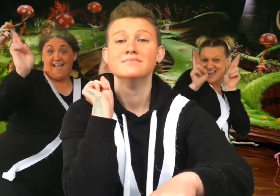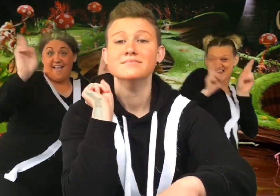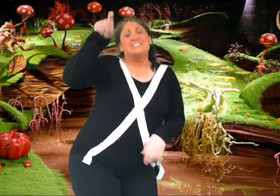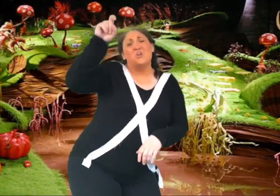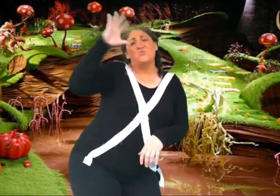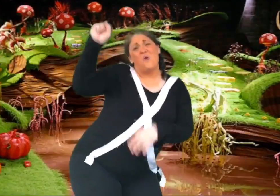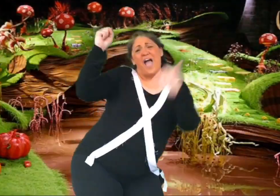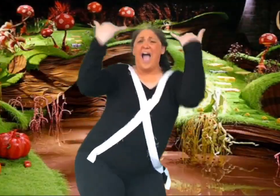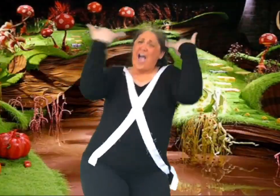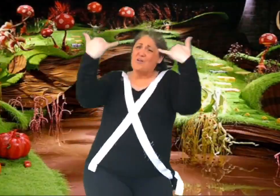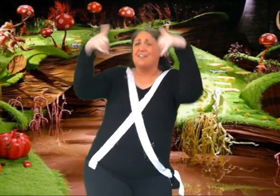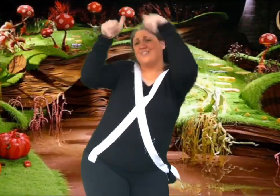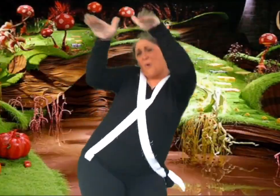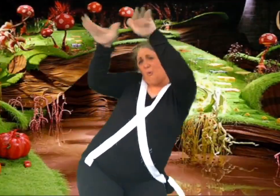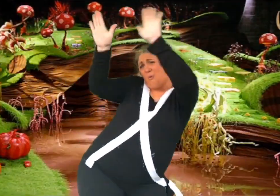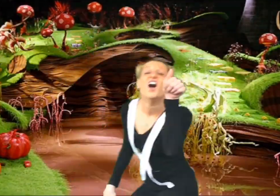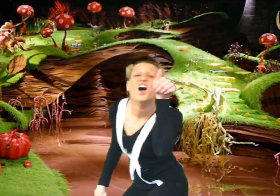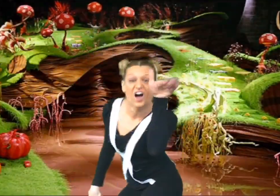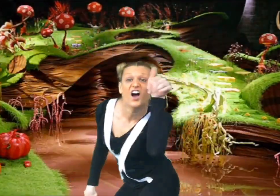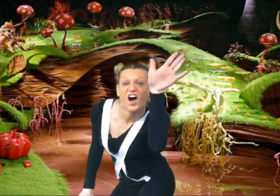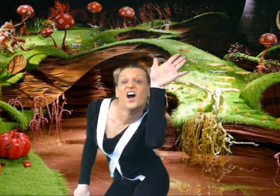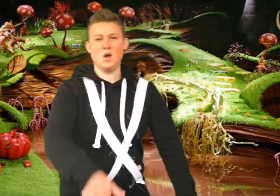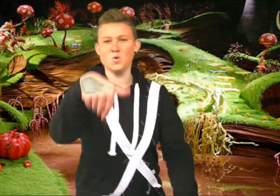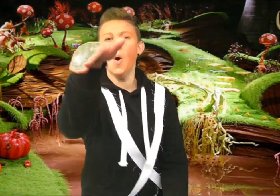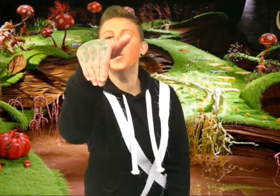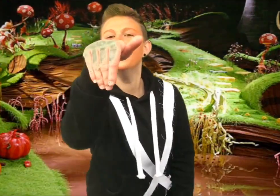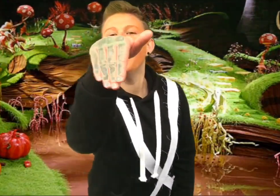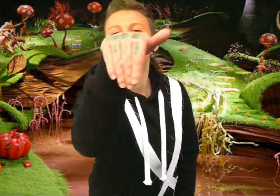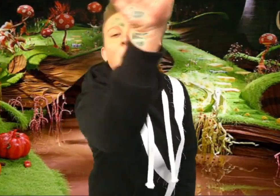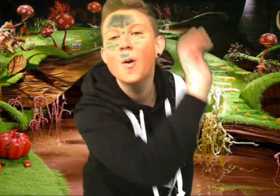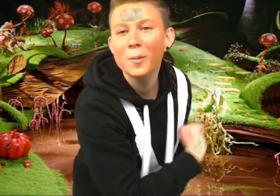He has to go! It has to be!”